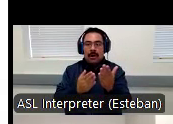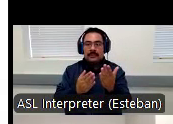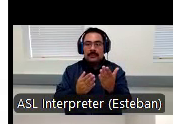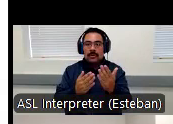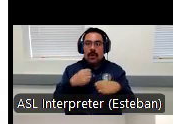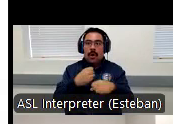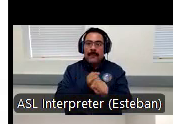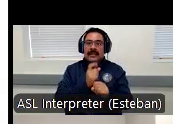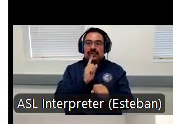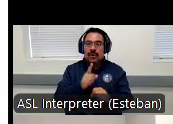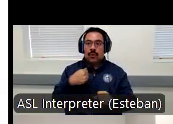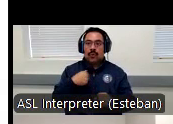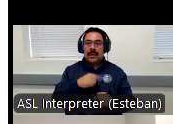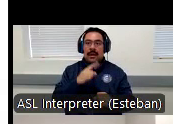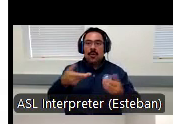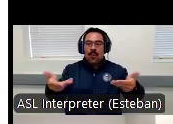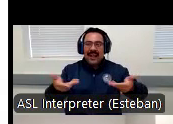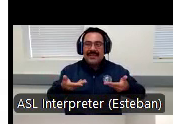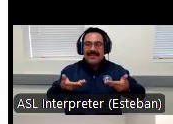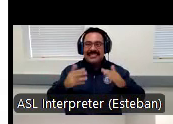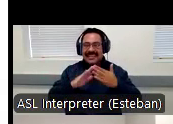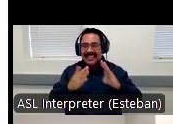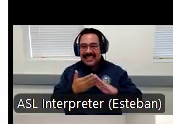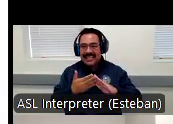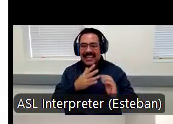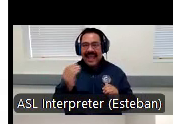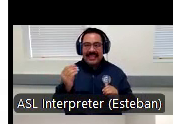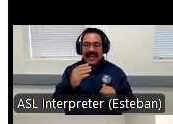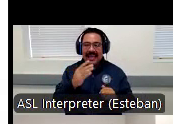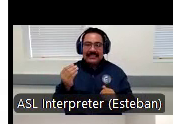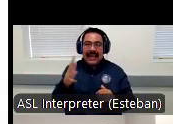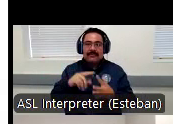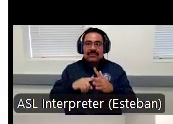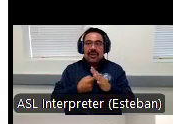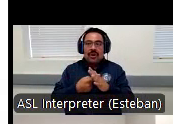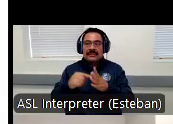sure that we are a welcoming city. And it it kind of starts and ends in our hotels,